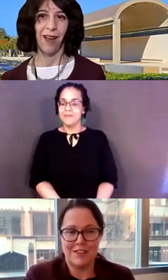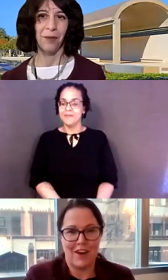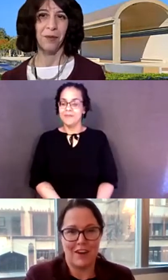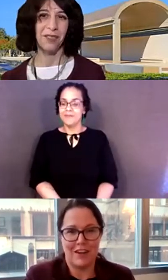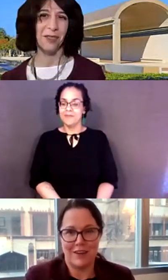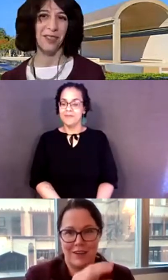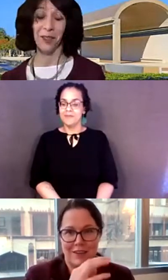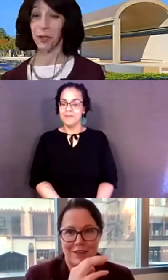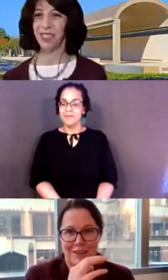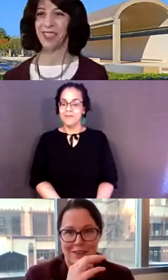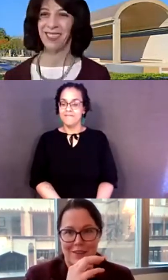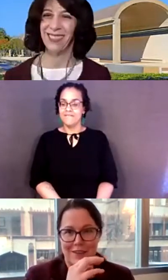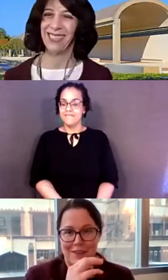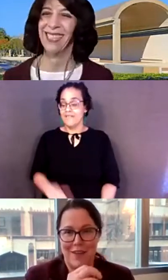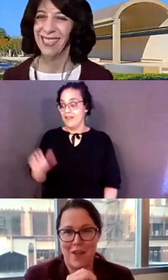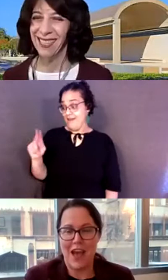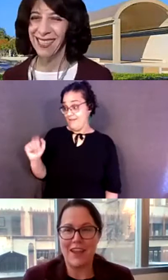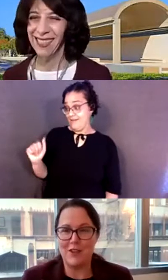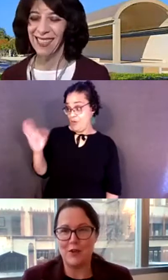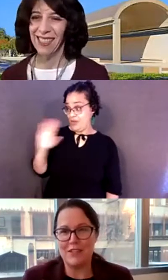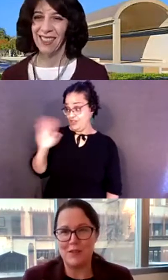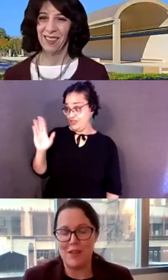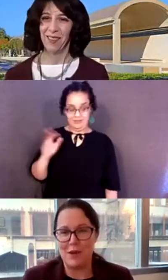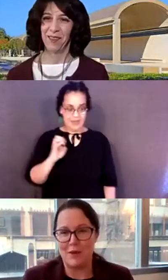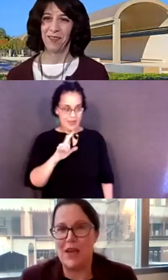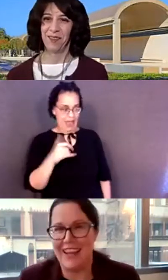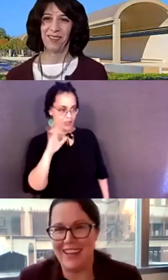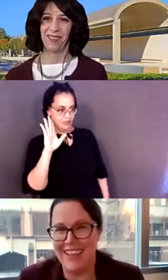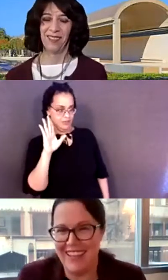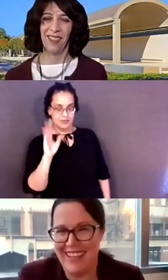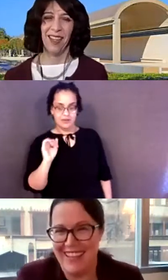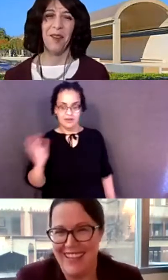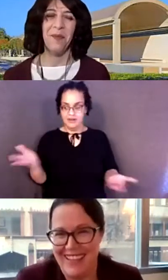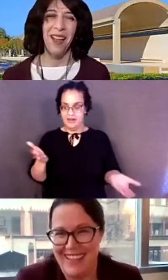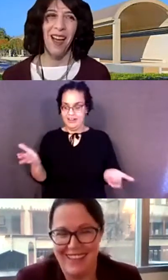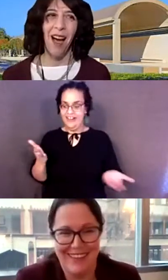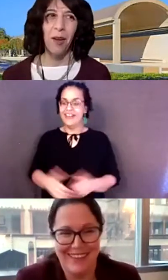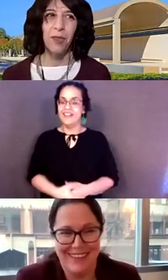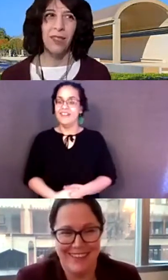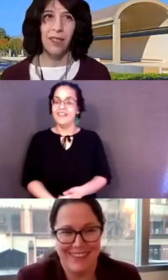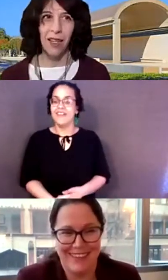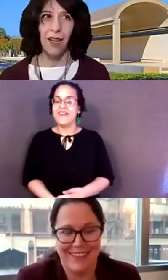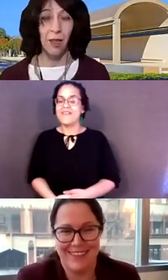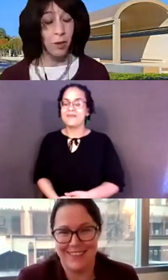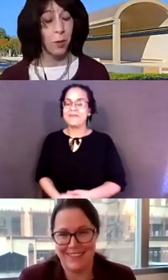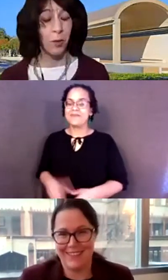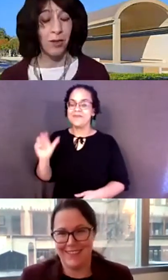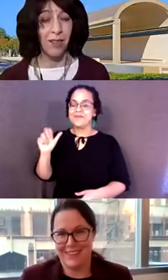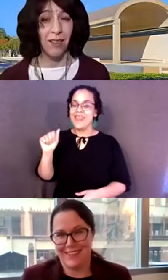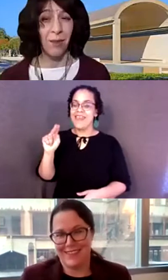I will start - oh, you want to start? I don't know, let's Rocahmbeau. Go ahead.